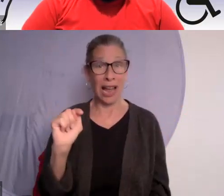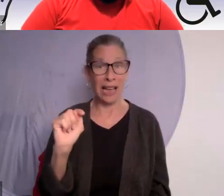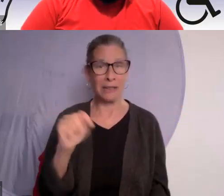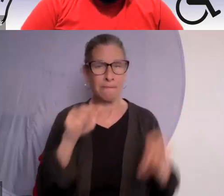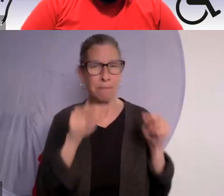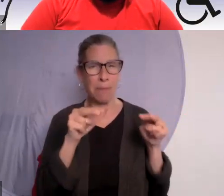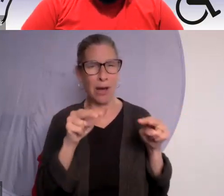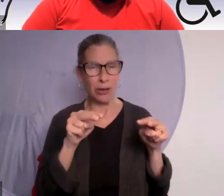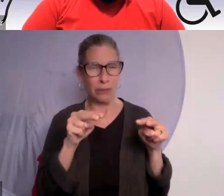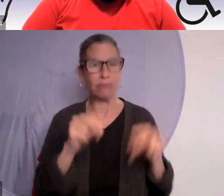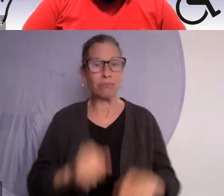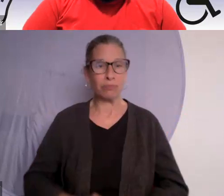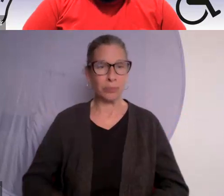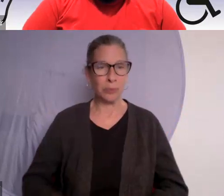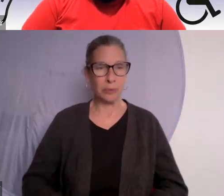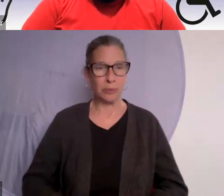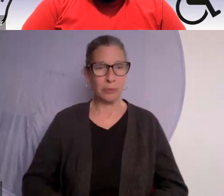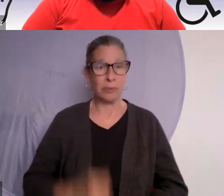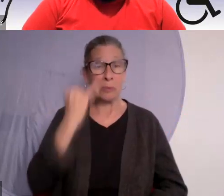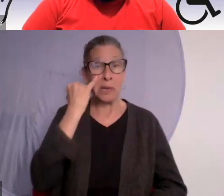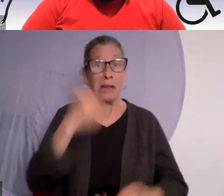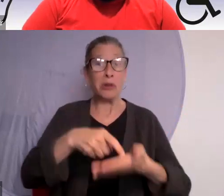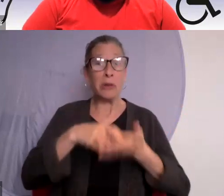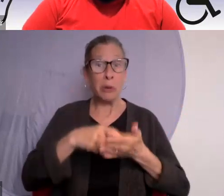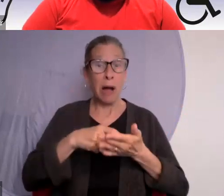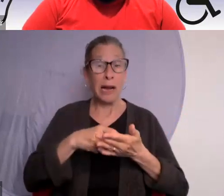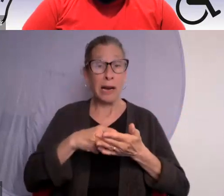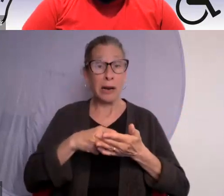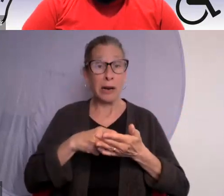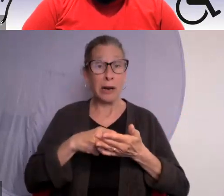questions. If you require video for your questions, or